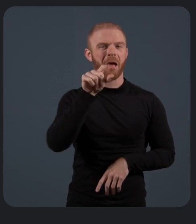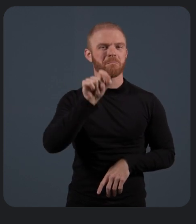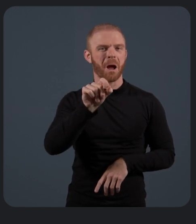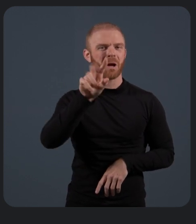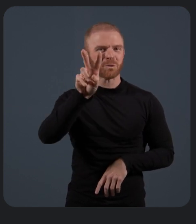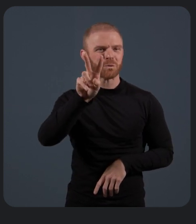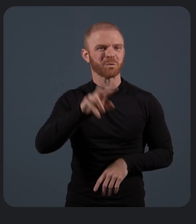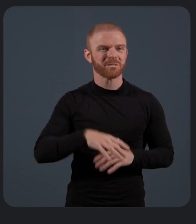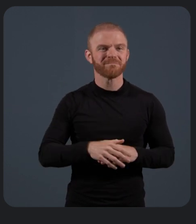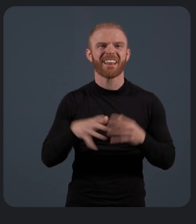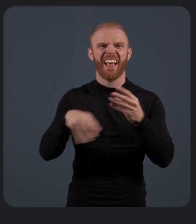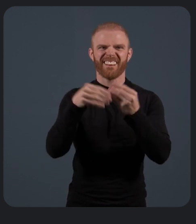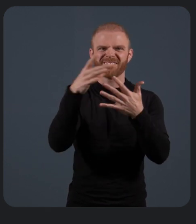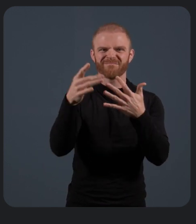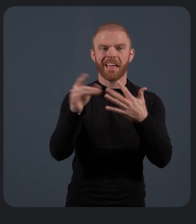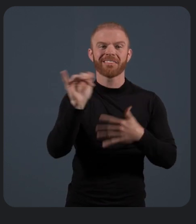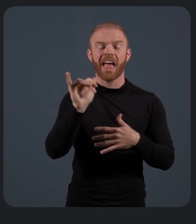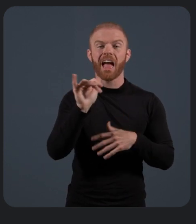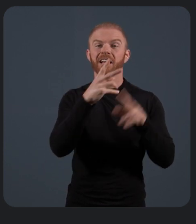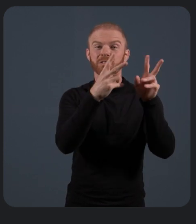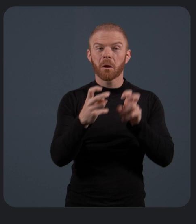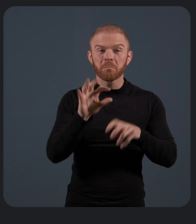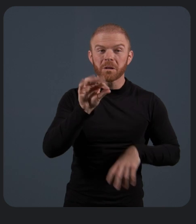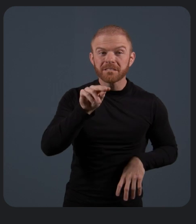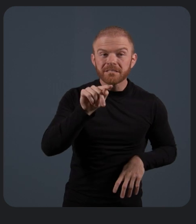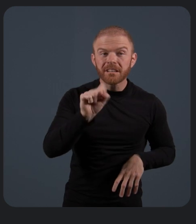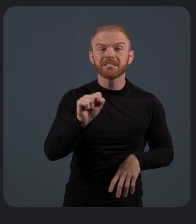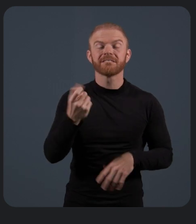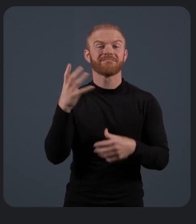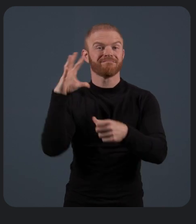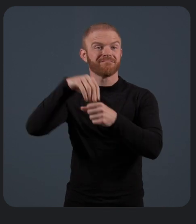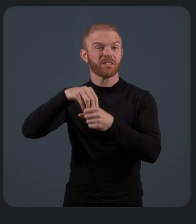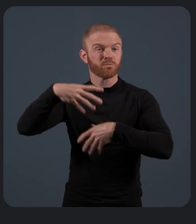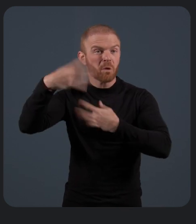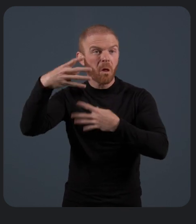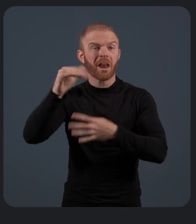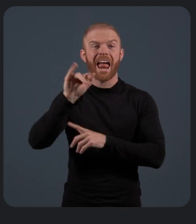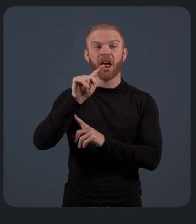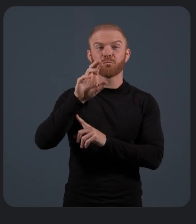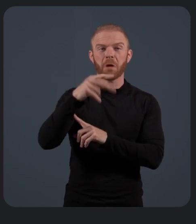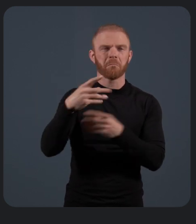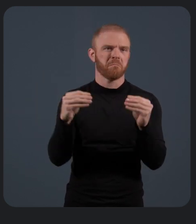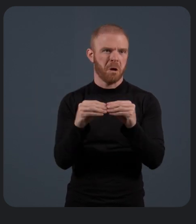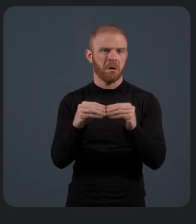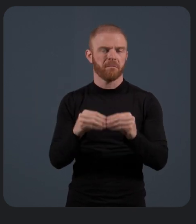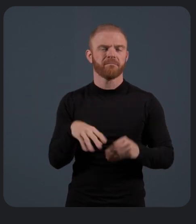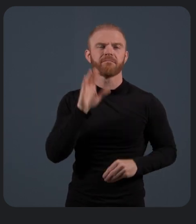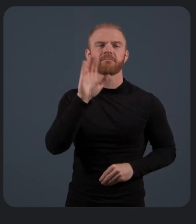features such as downloadable fonts, nested scroll interop, and more.